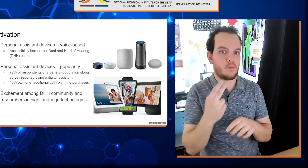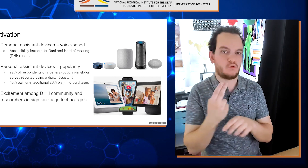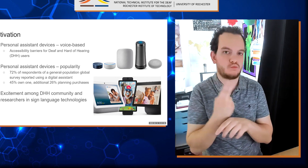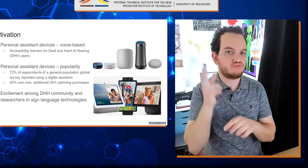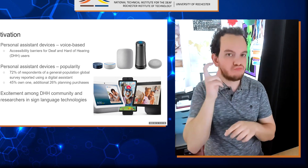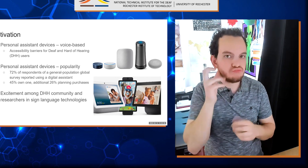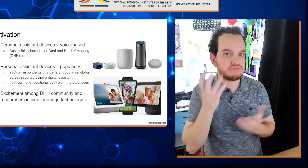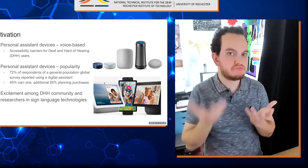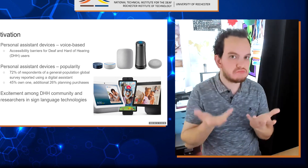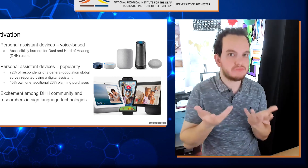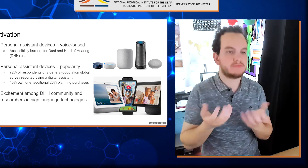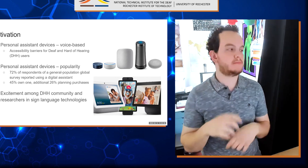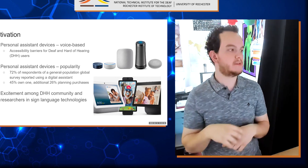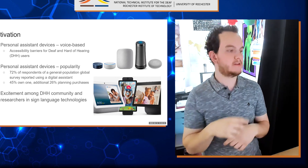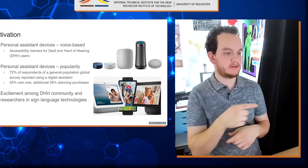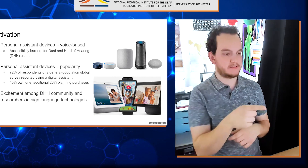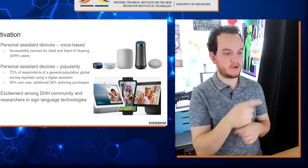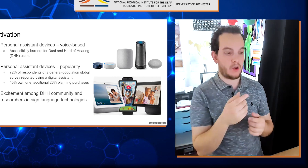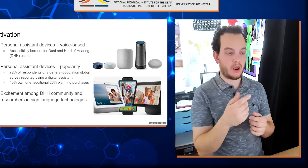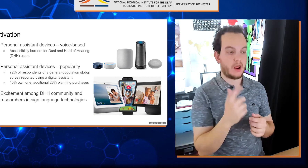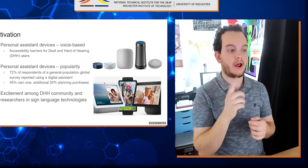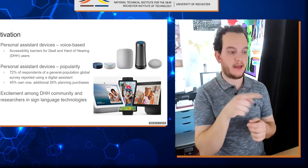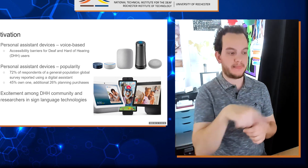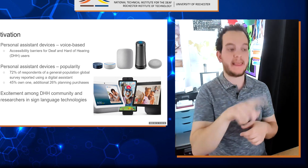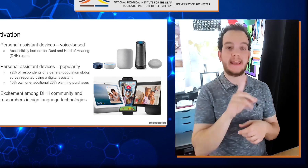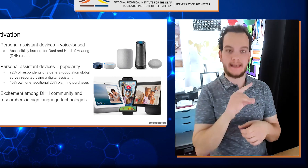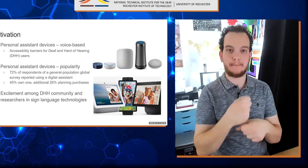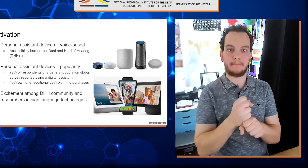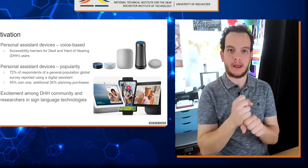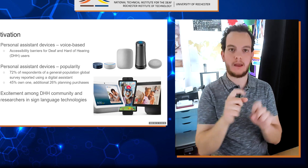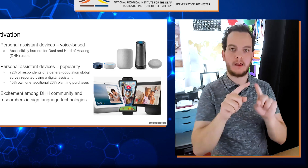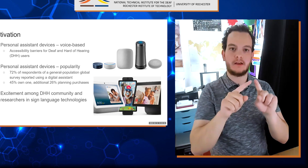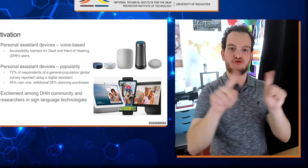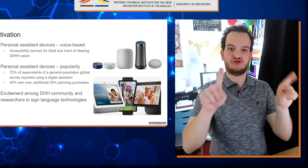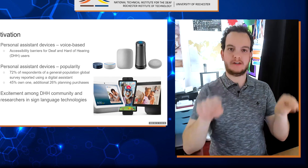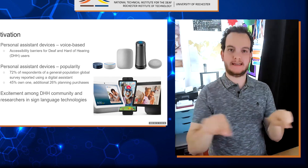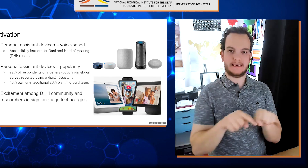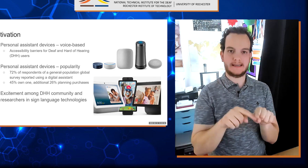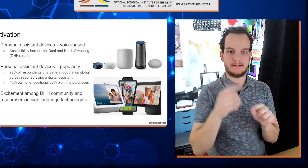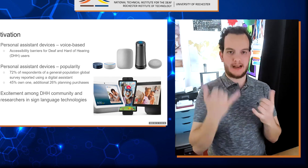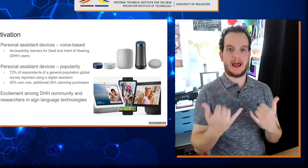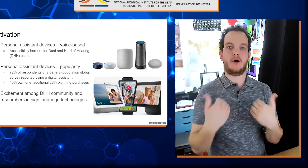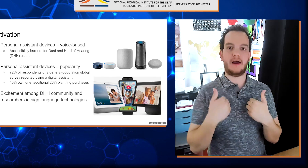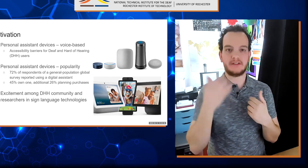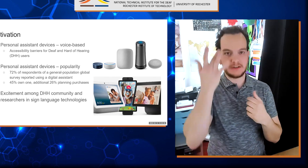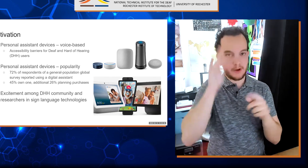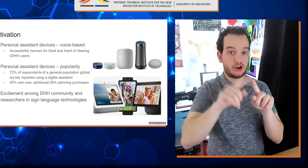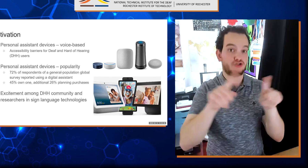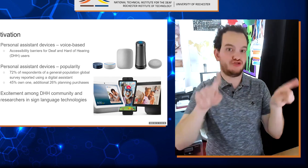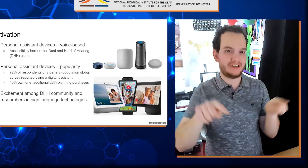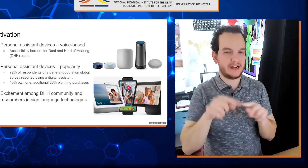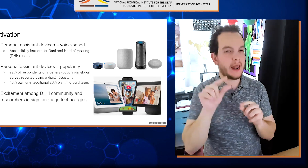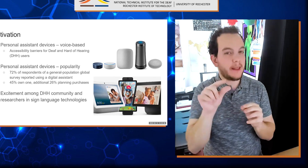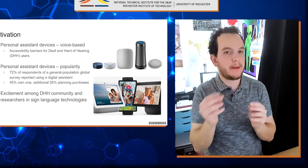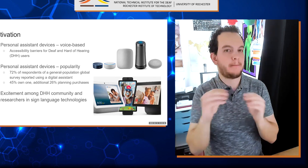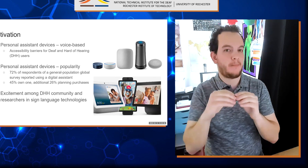And if they respond in voice, as they typically do, then the Deaf or hard-of-hearing user cannot get that input.